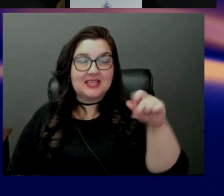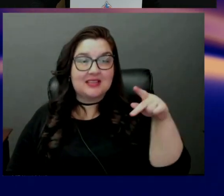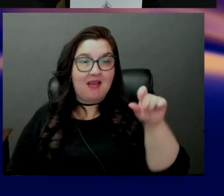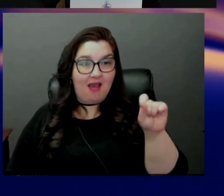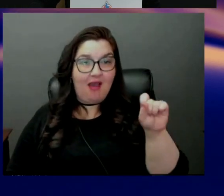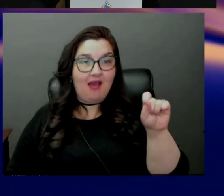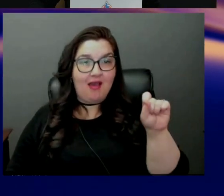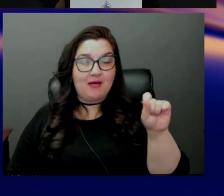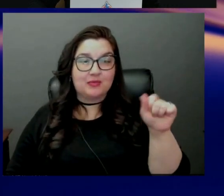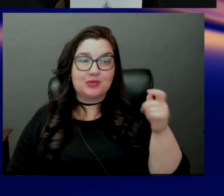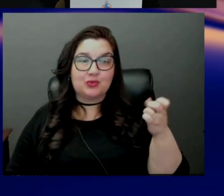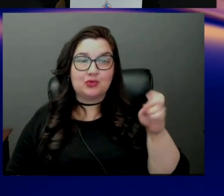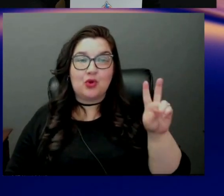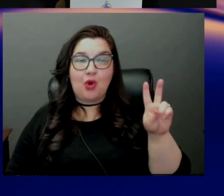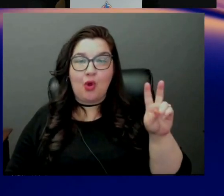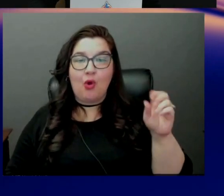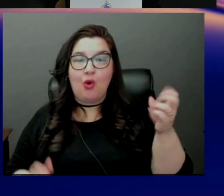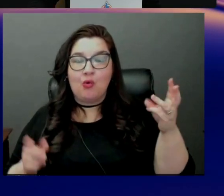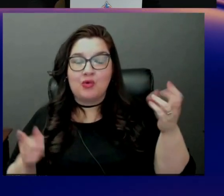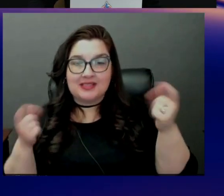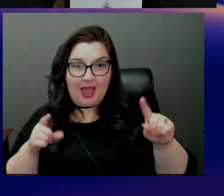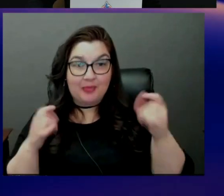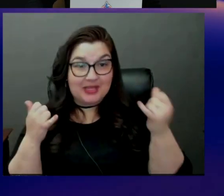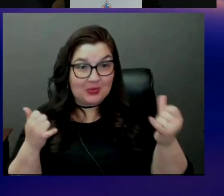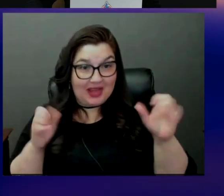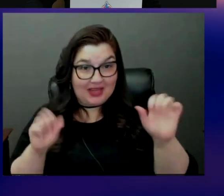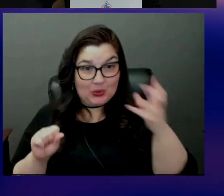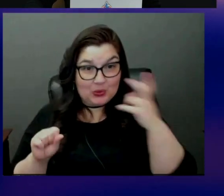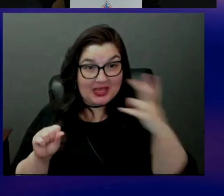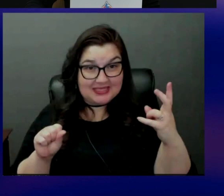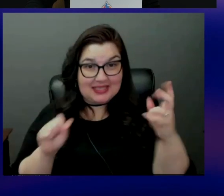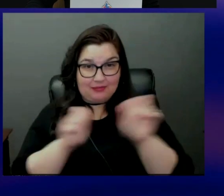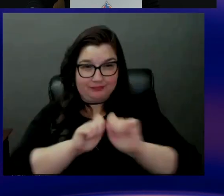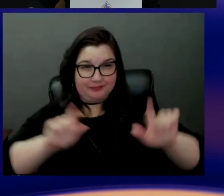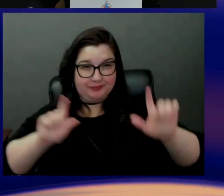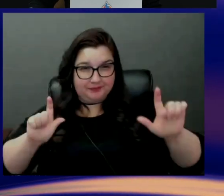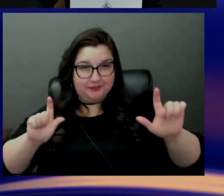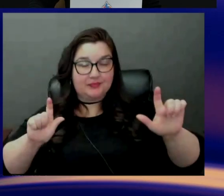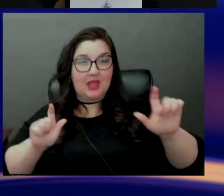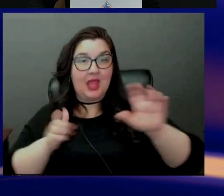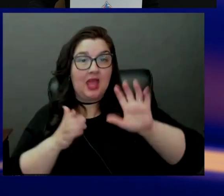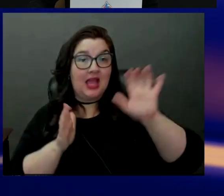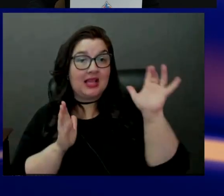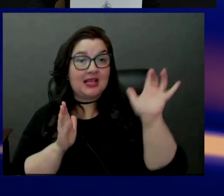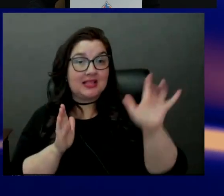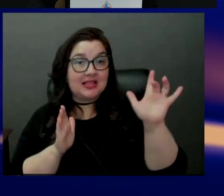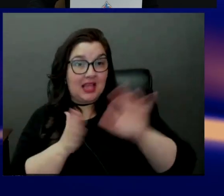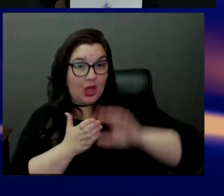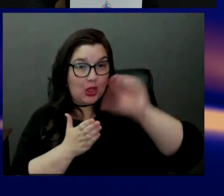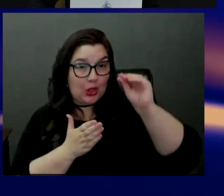on the screen one more time so that way you can see it. So if you click learn more, then that's gonna take us to the active series